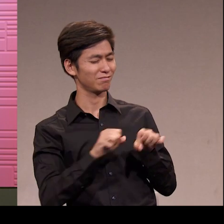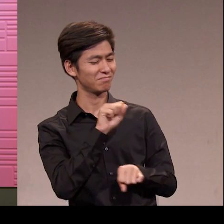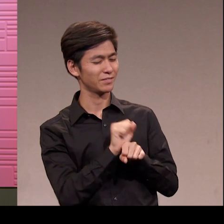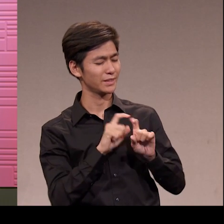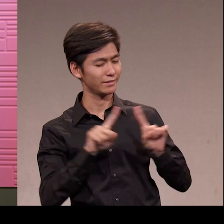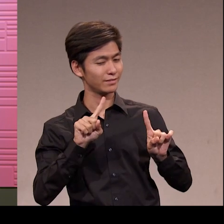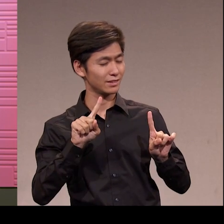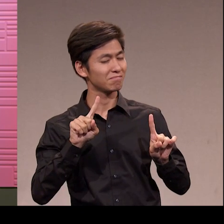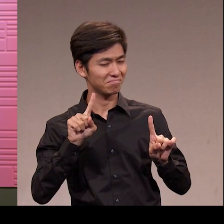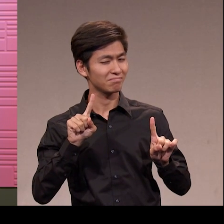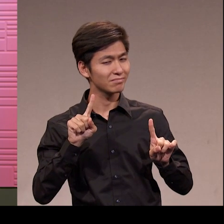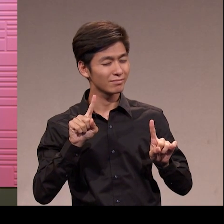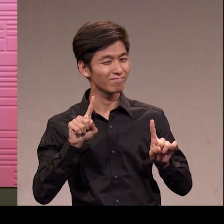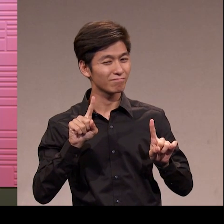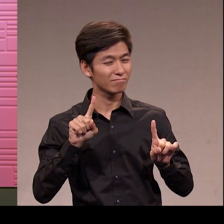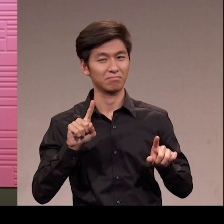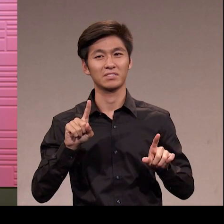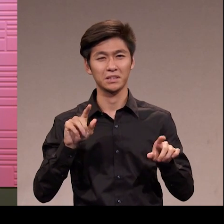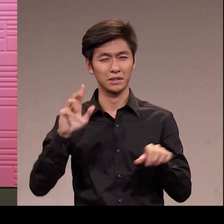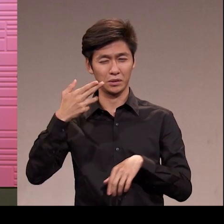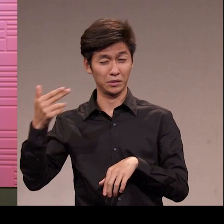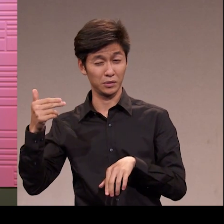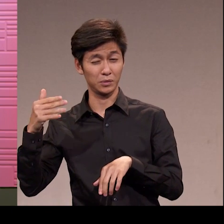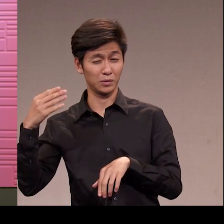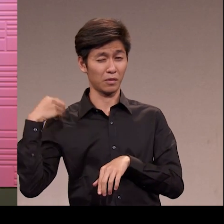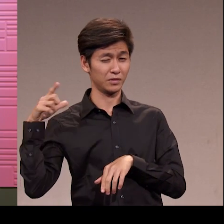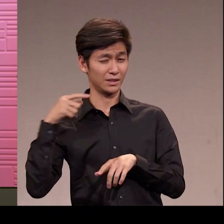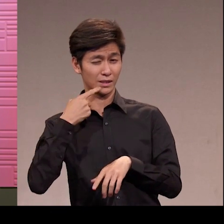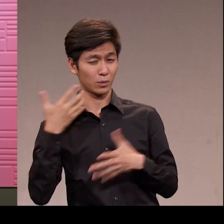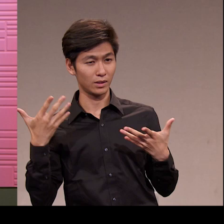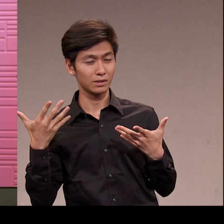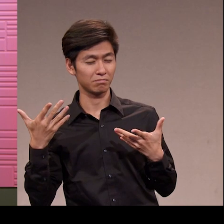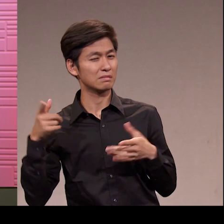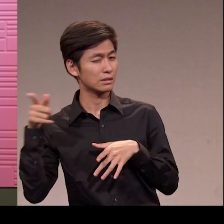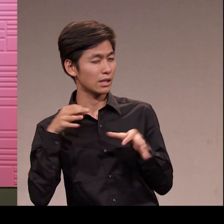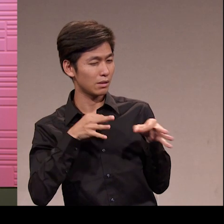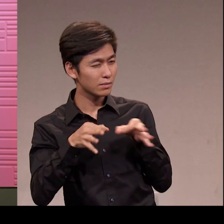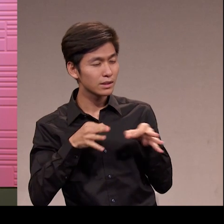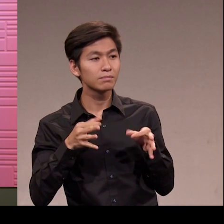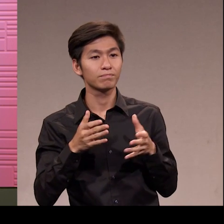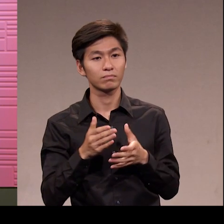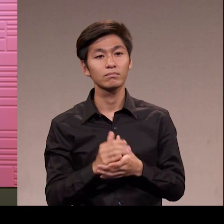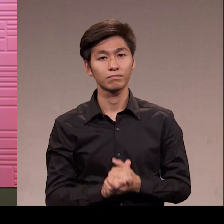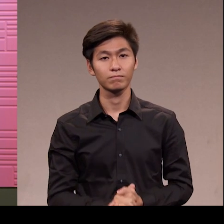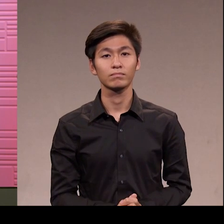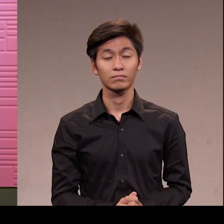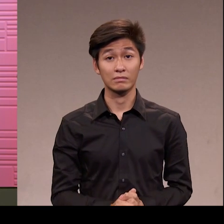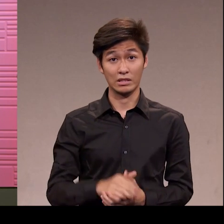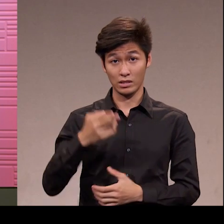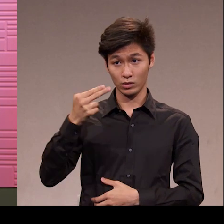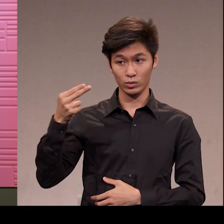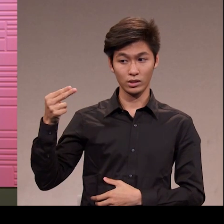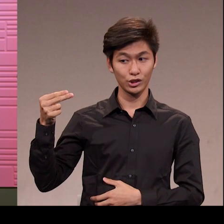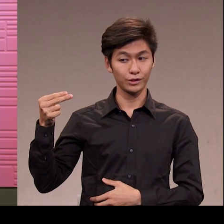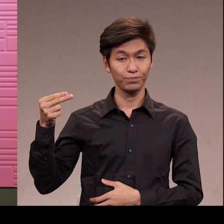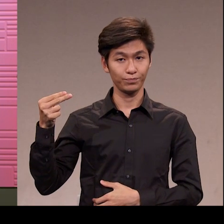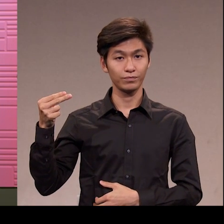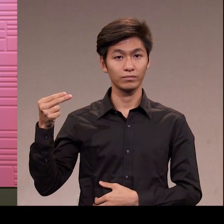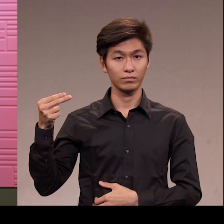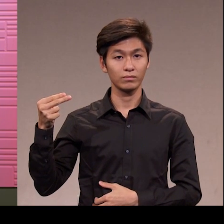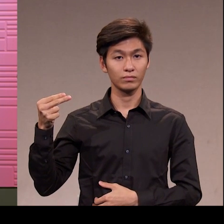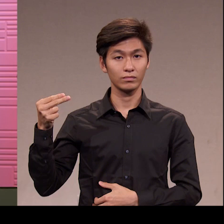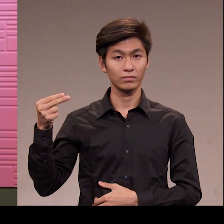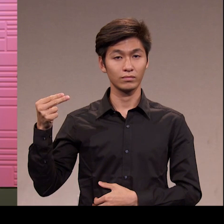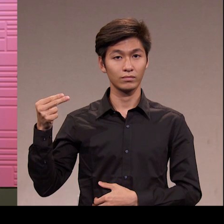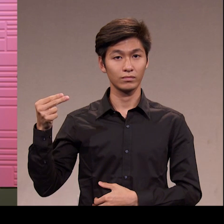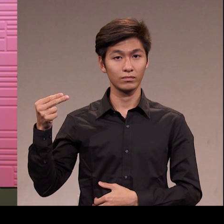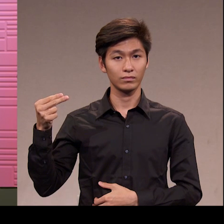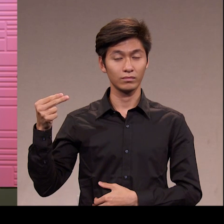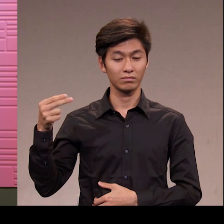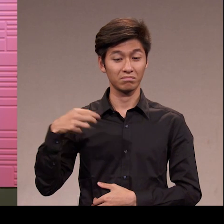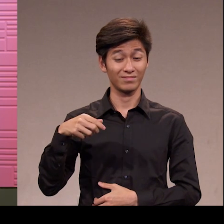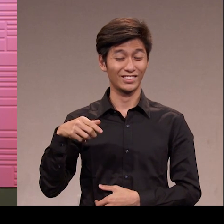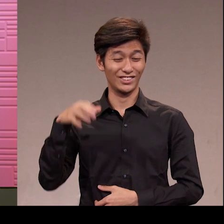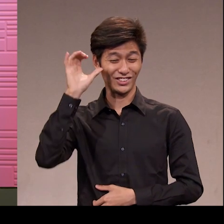An Indonesian official once explained it this way. He said, in Indonesia, the Chinese the are minority but